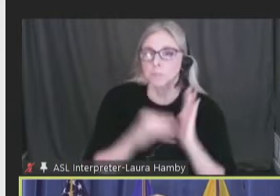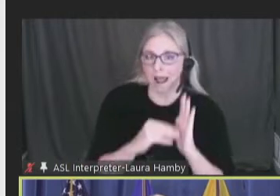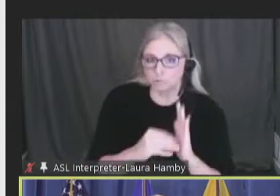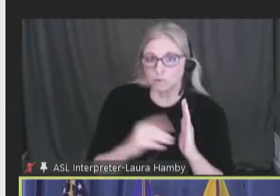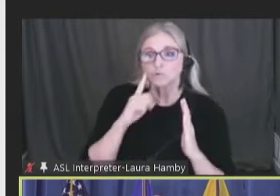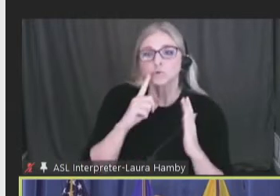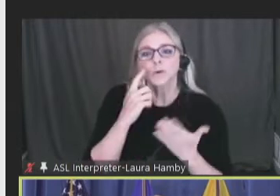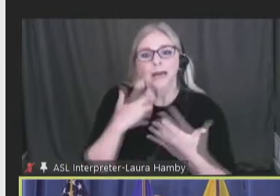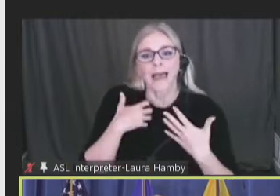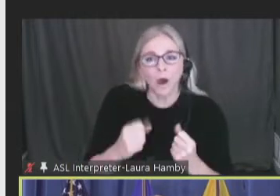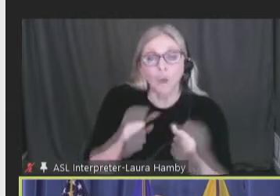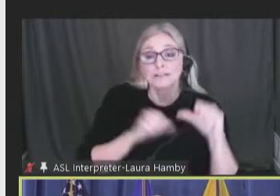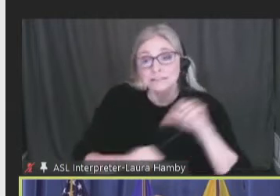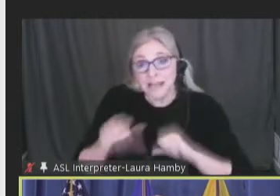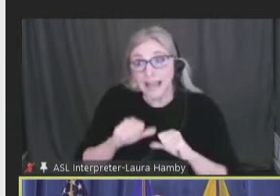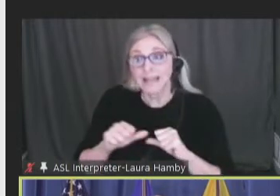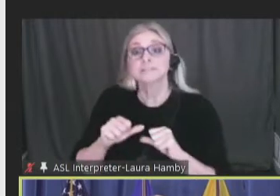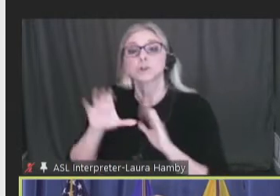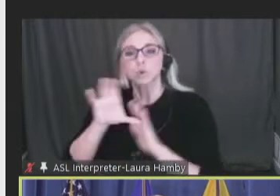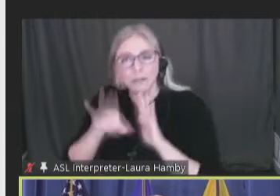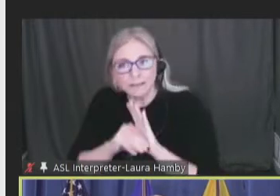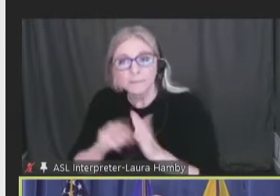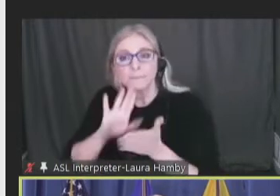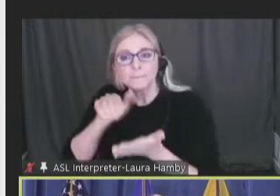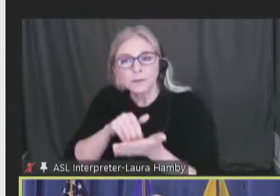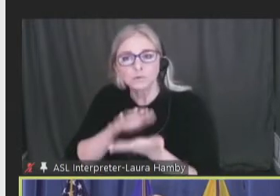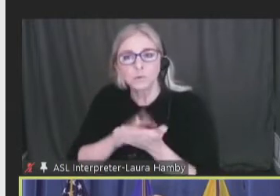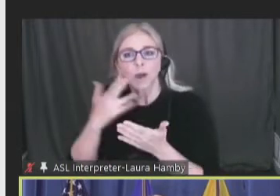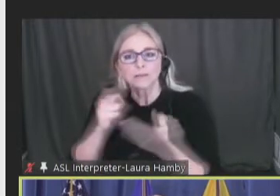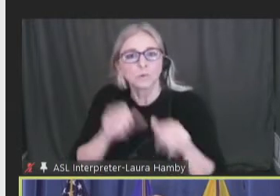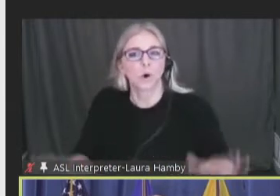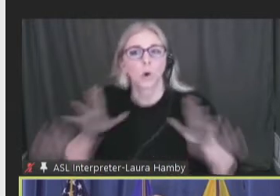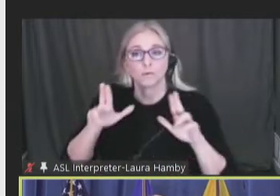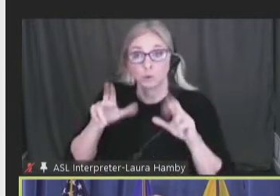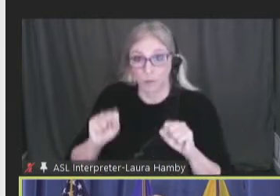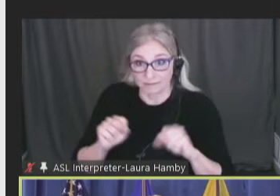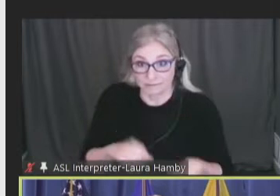curricula in middle schools and high schools across the country.